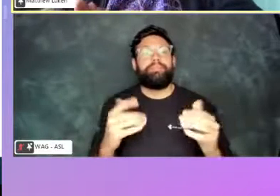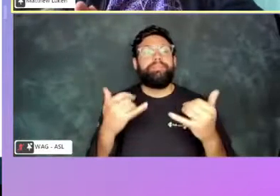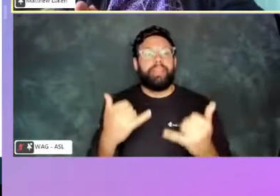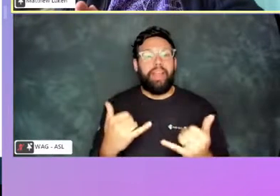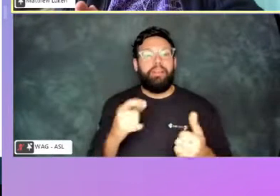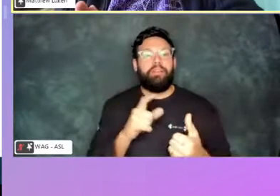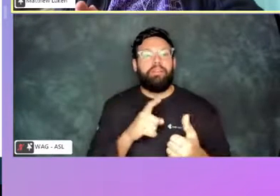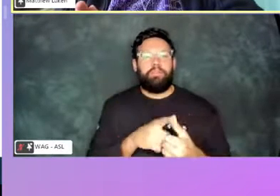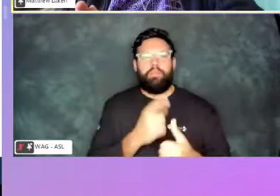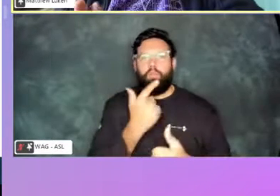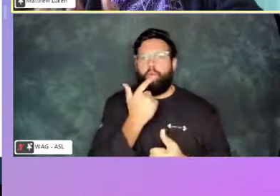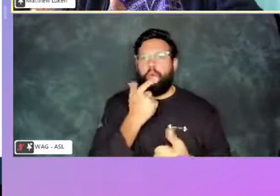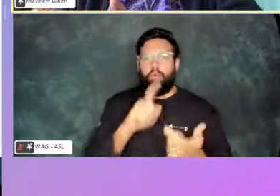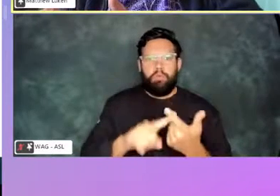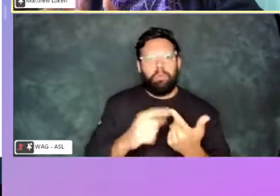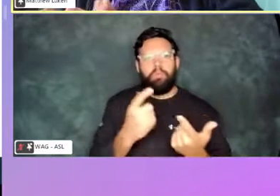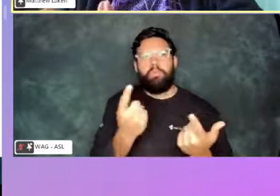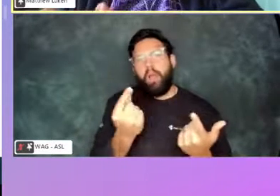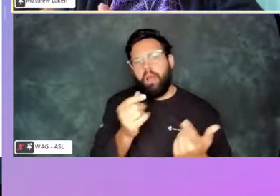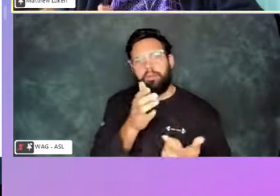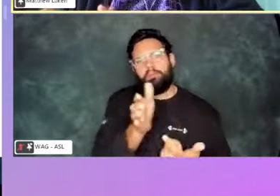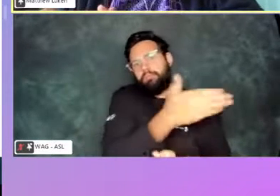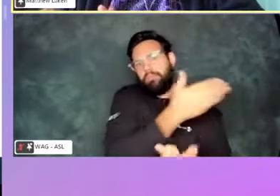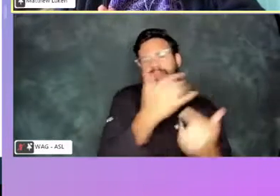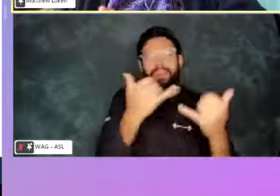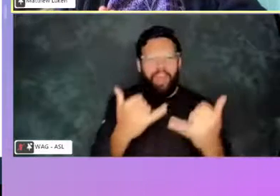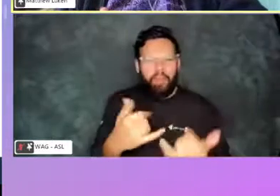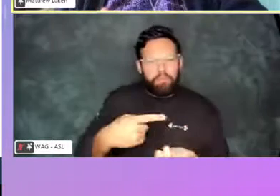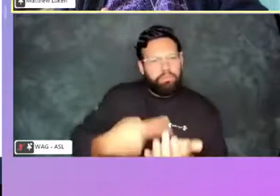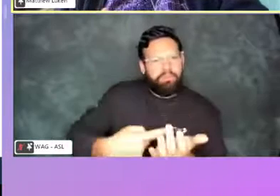Production. And no one ever checks to make sure that what was asked to be designed was actually built